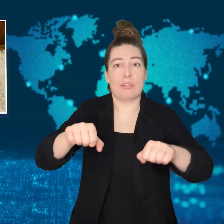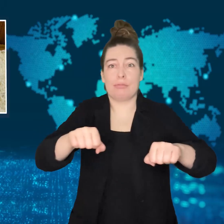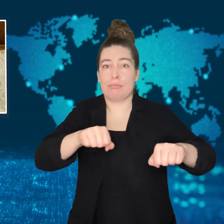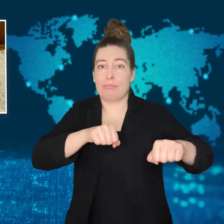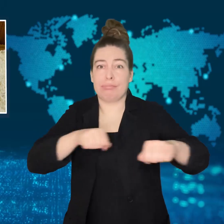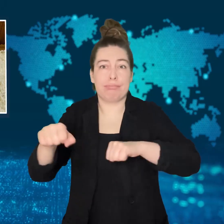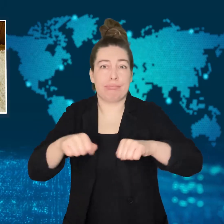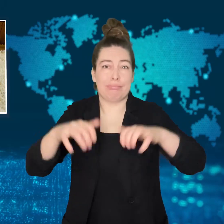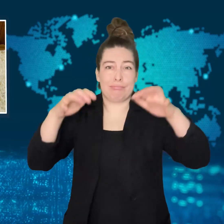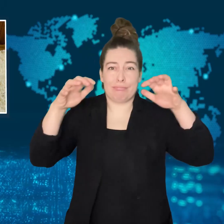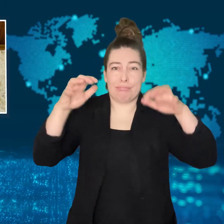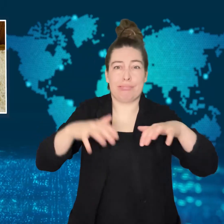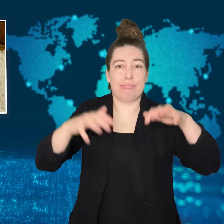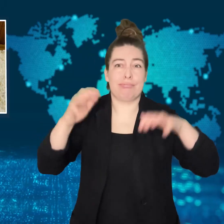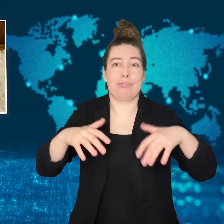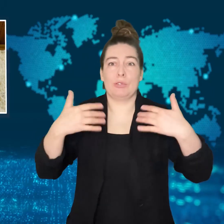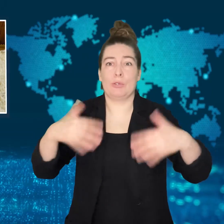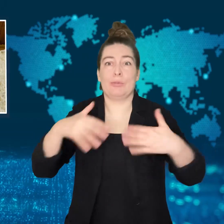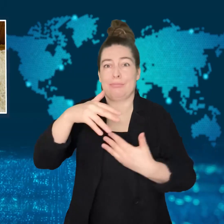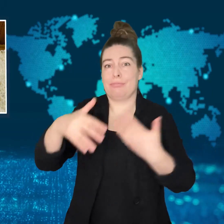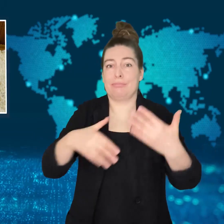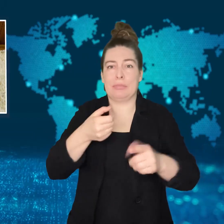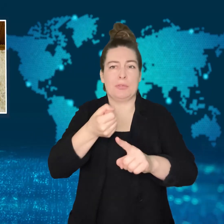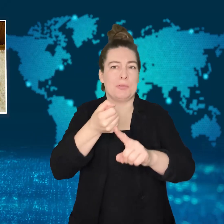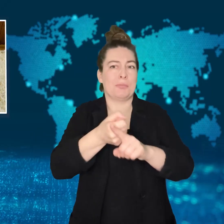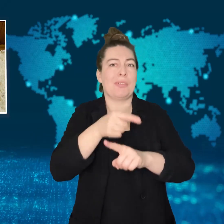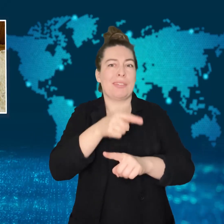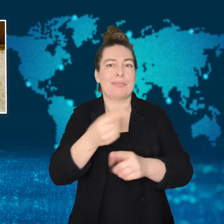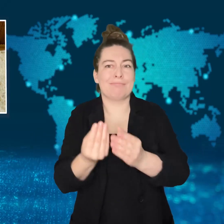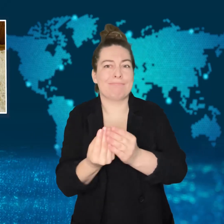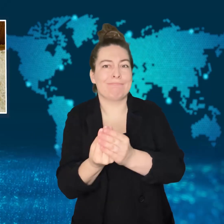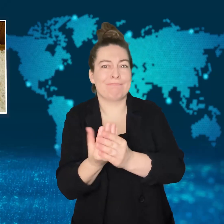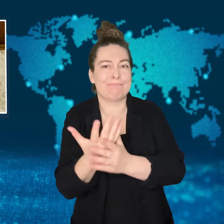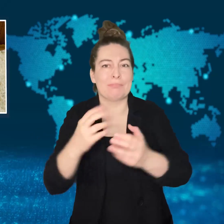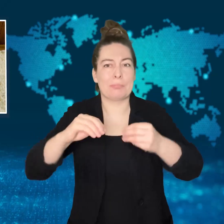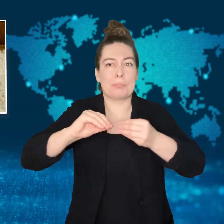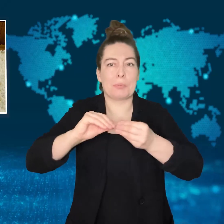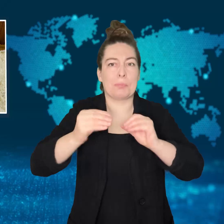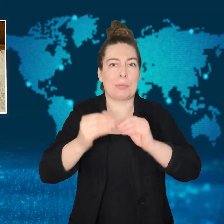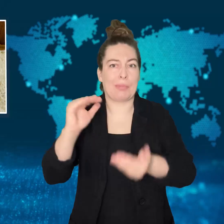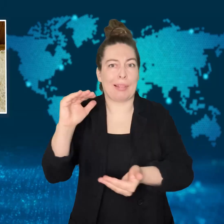in almost every meal and due to the crisis,